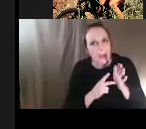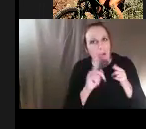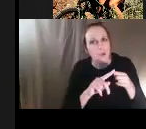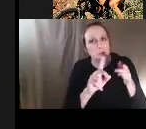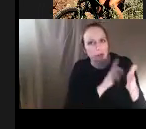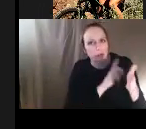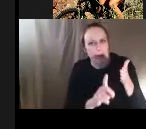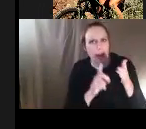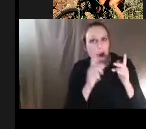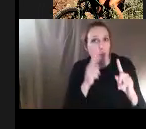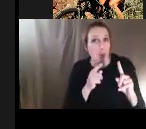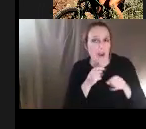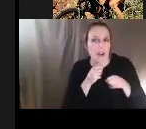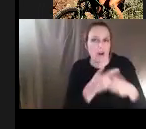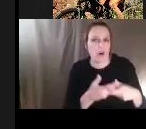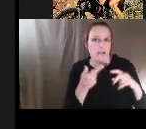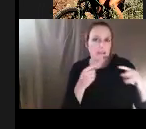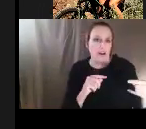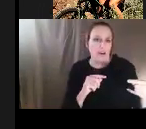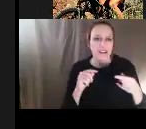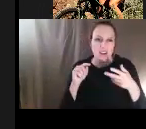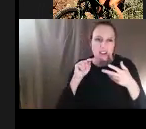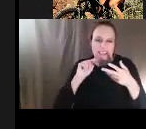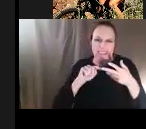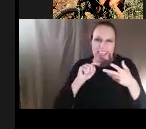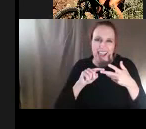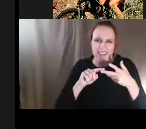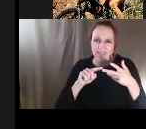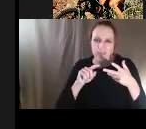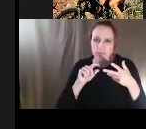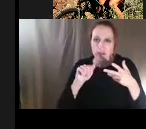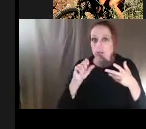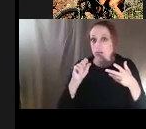not the piece that we're going to really talk about. Another aspect of microaggressions is the